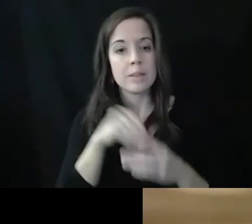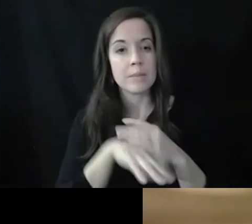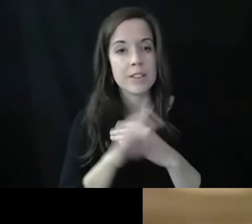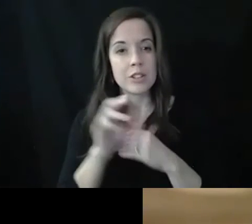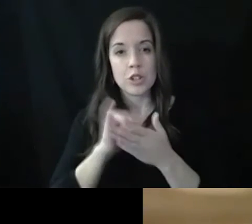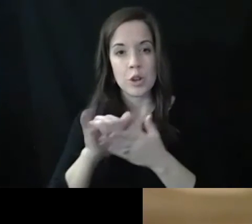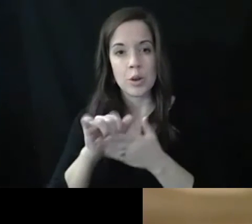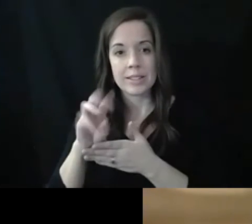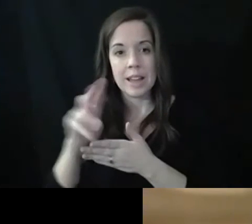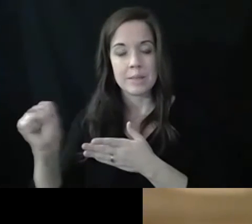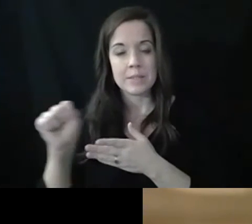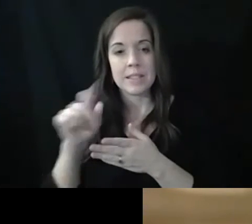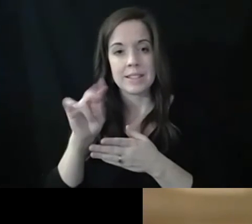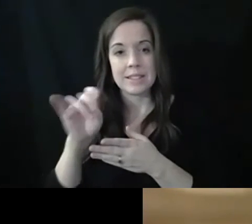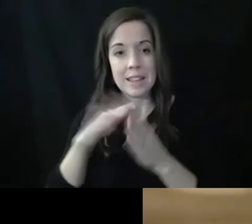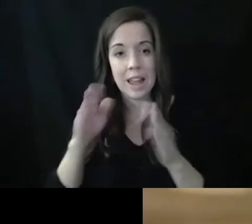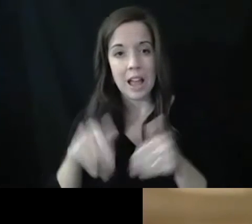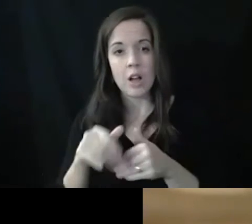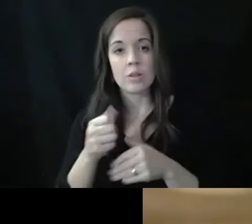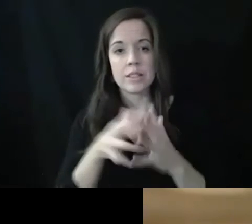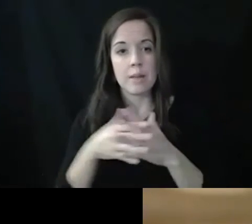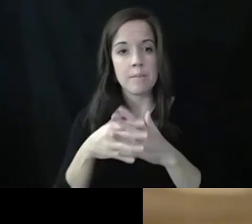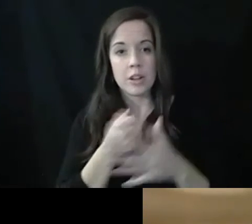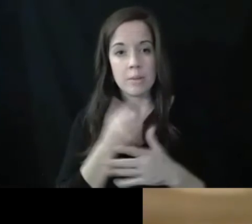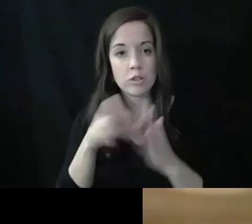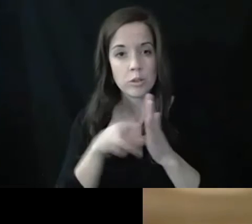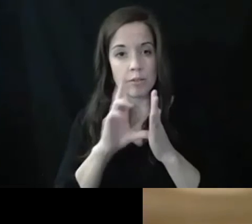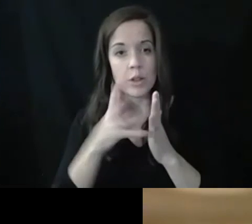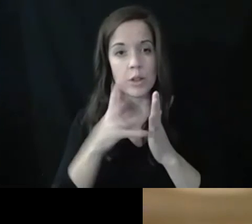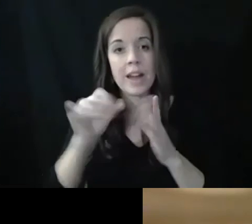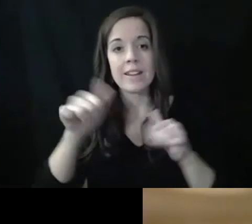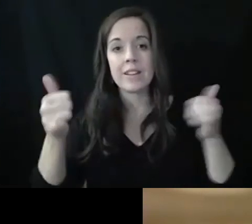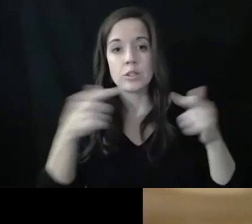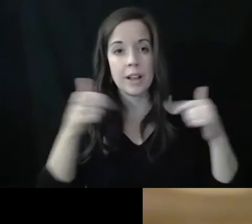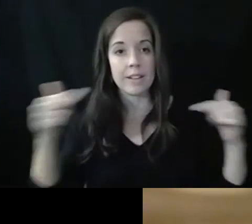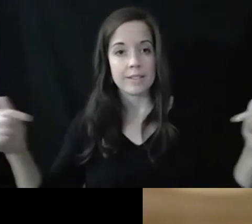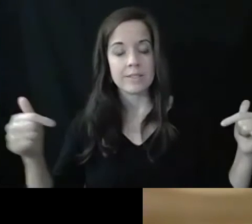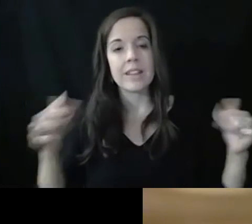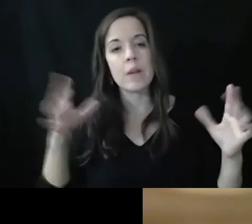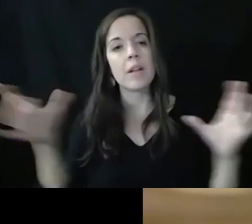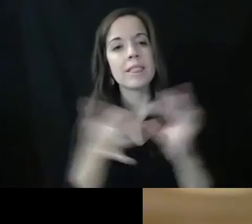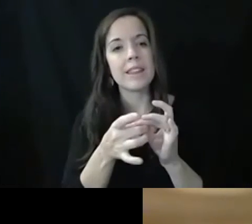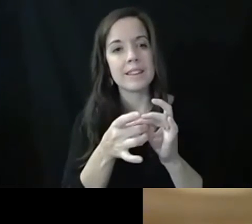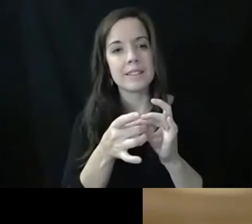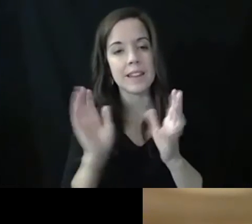Tin House, American Poetry Review, and elsewhere. And we’ll put links in the chat to her website and